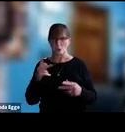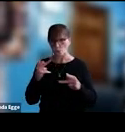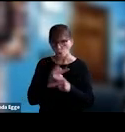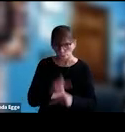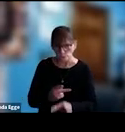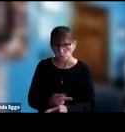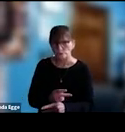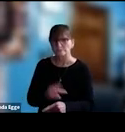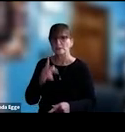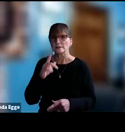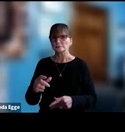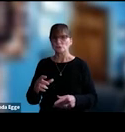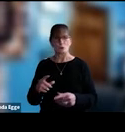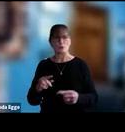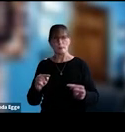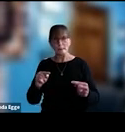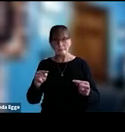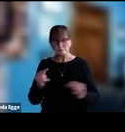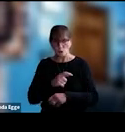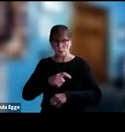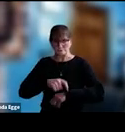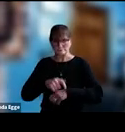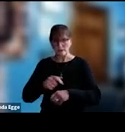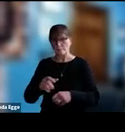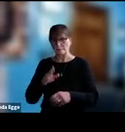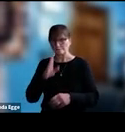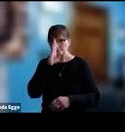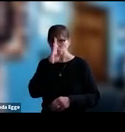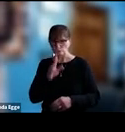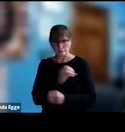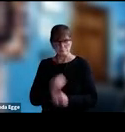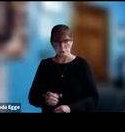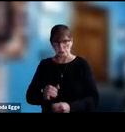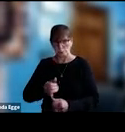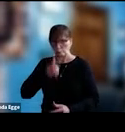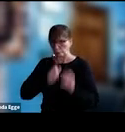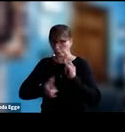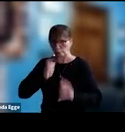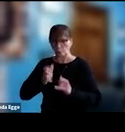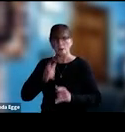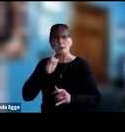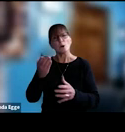So not only are we seeing a period of sobriety, which is great to have, but what is continuing to occur